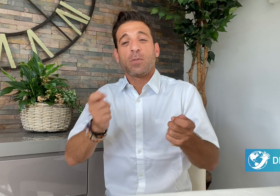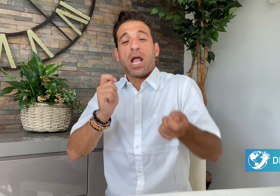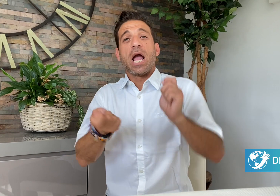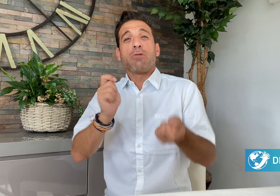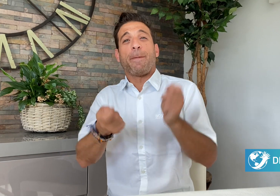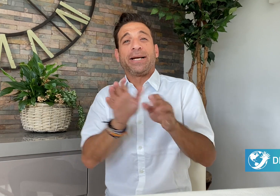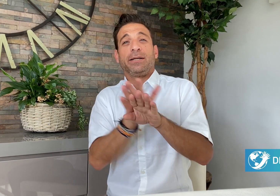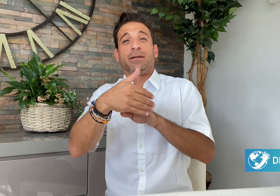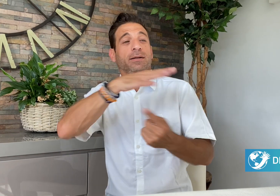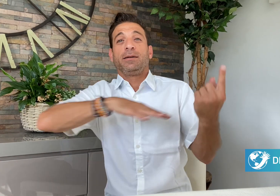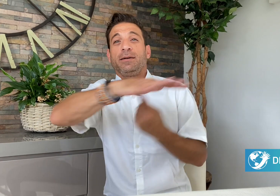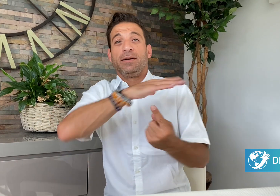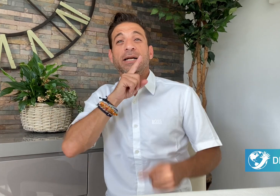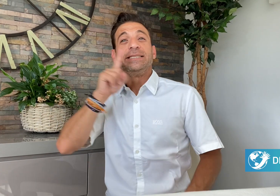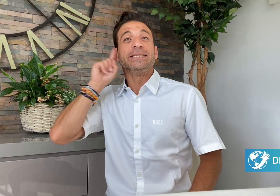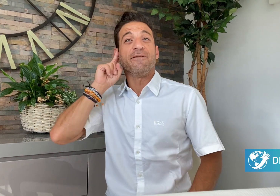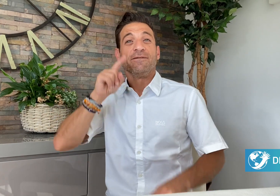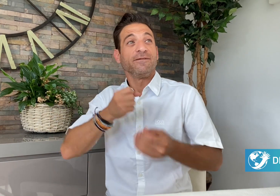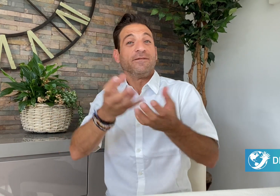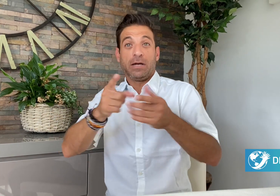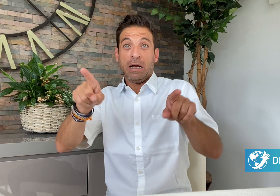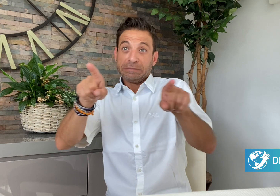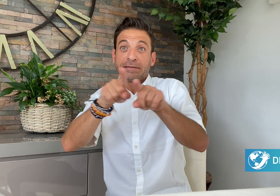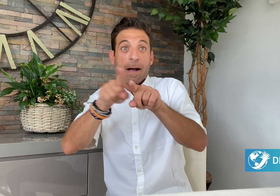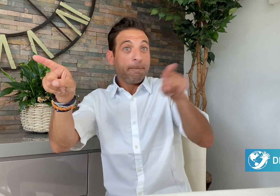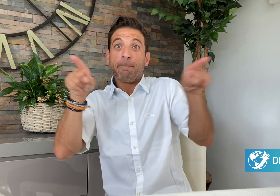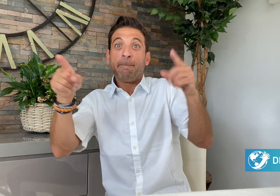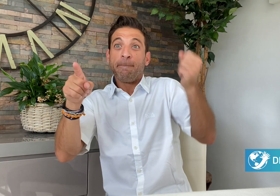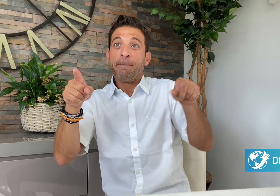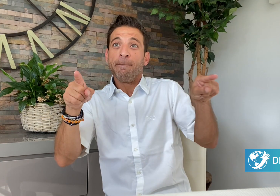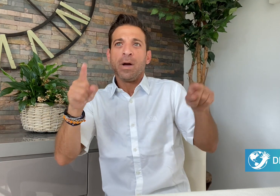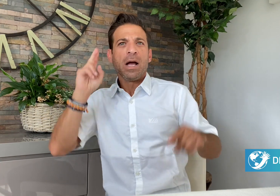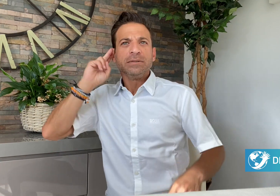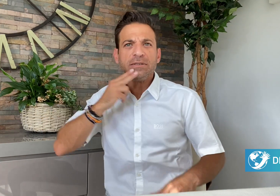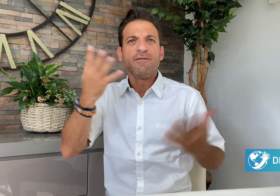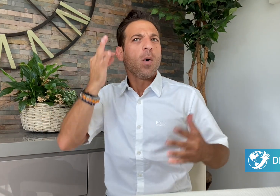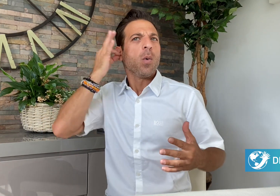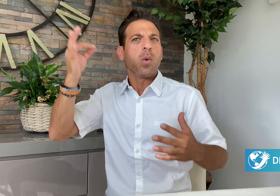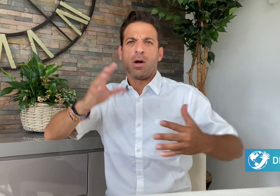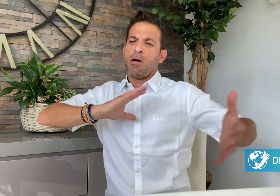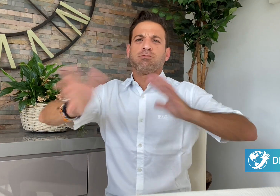Caribbean Deaf News also provides a similar service.